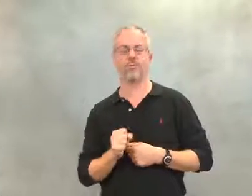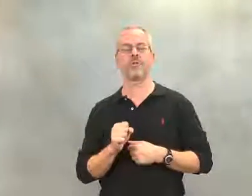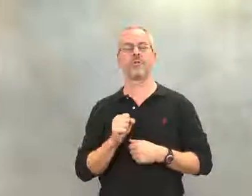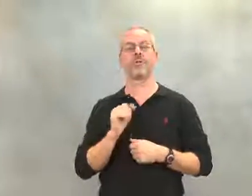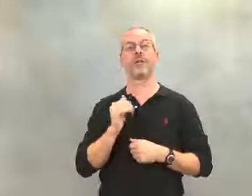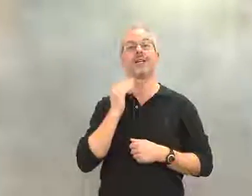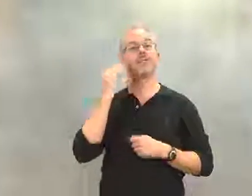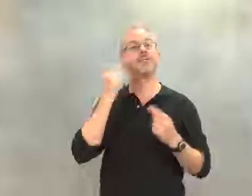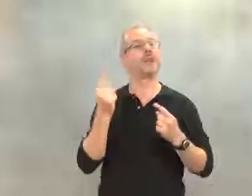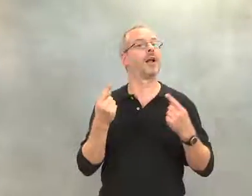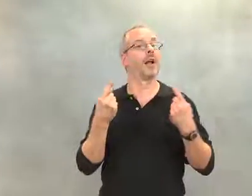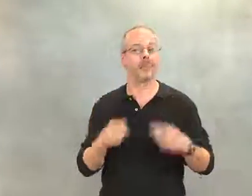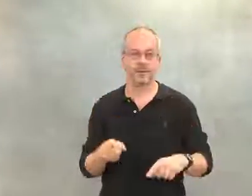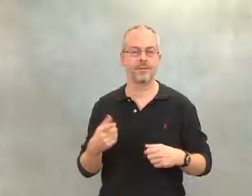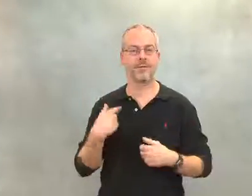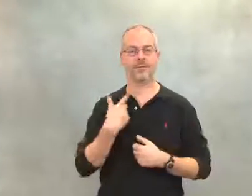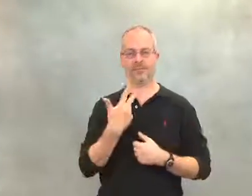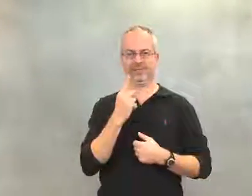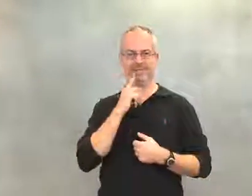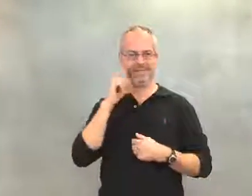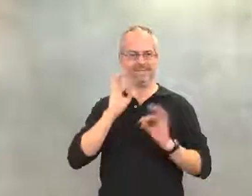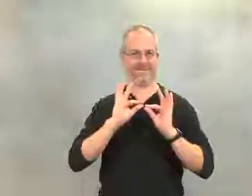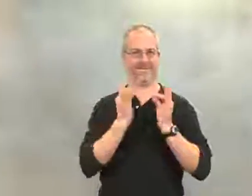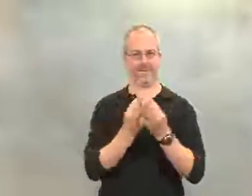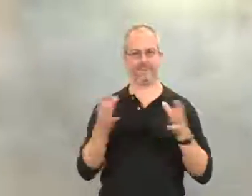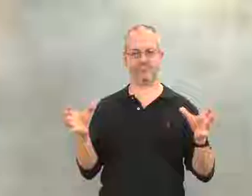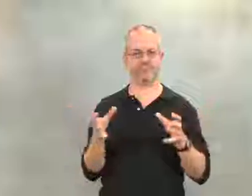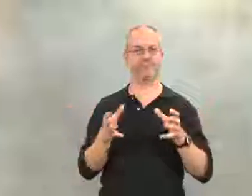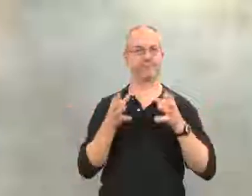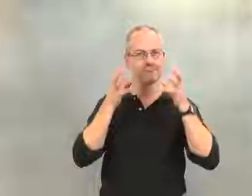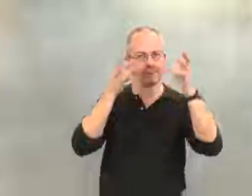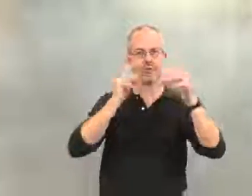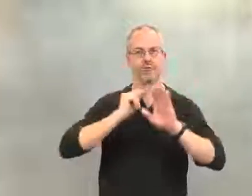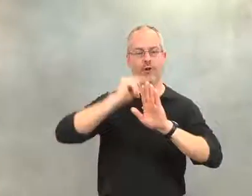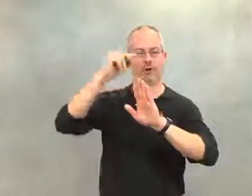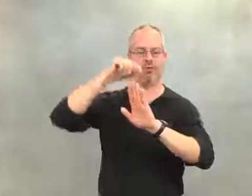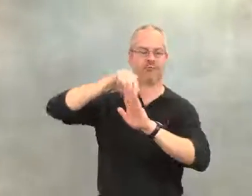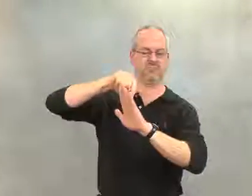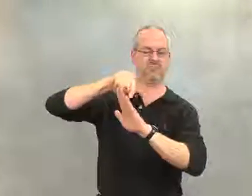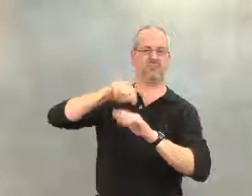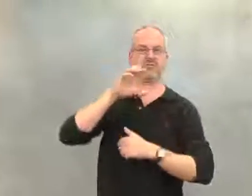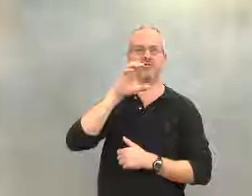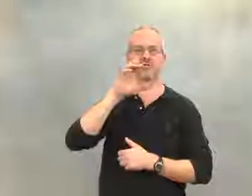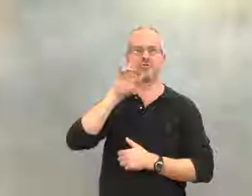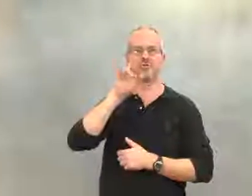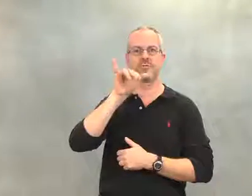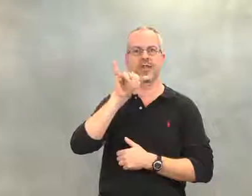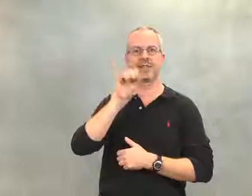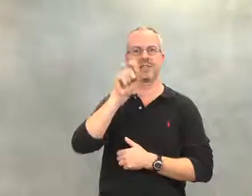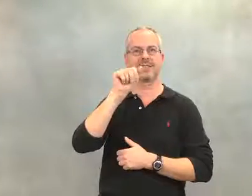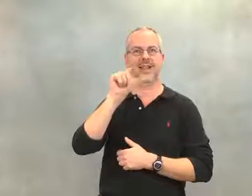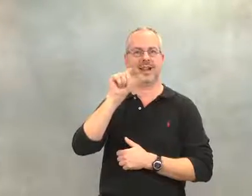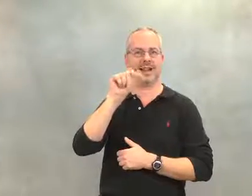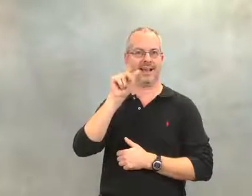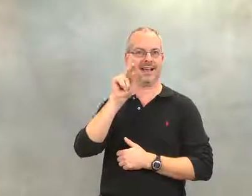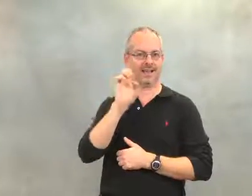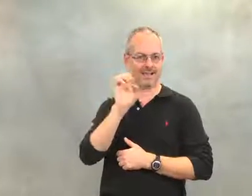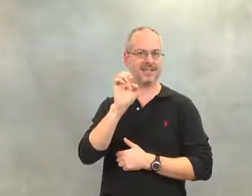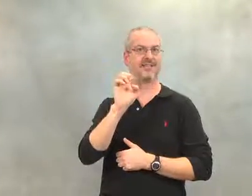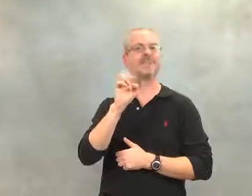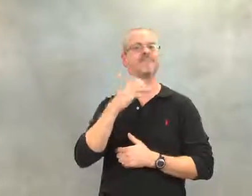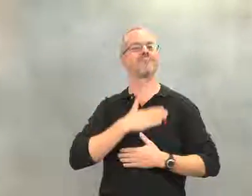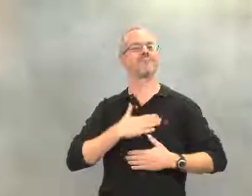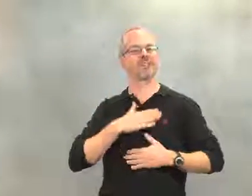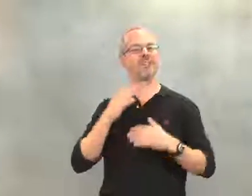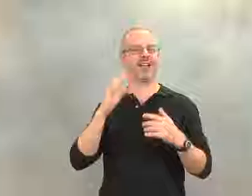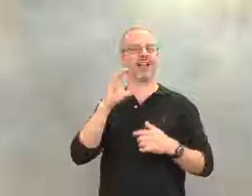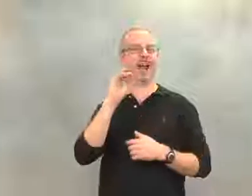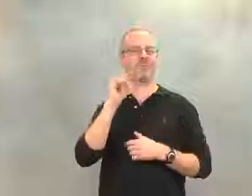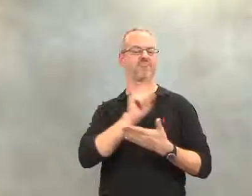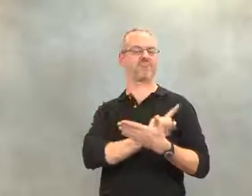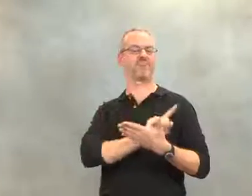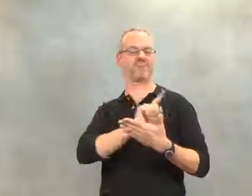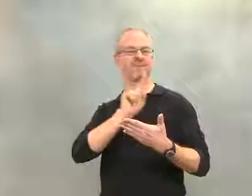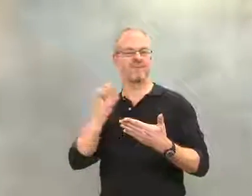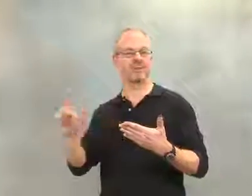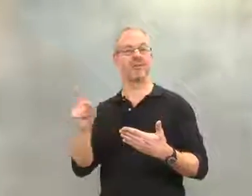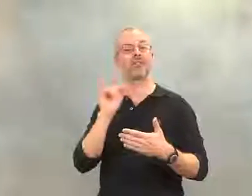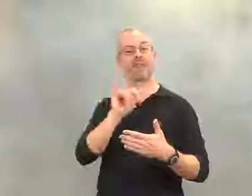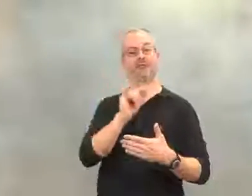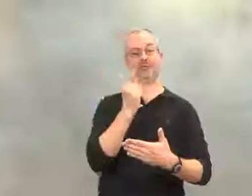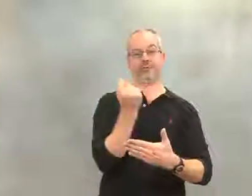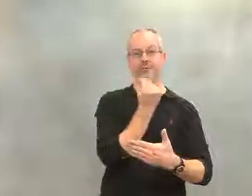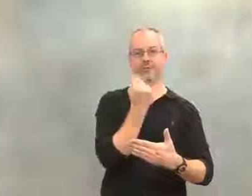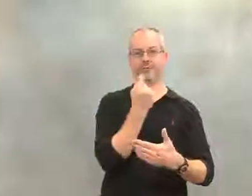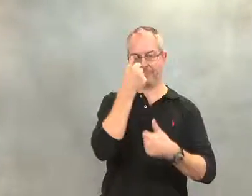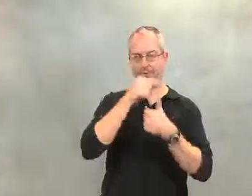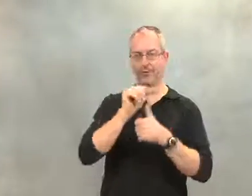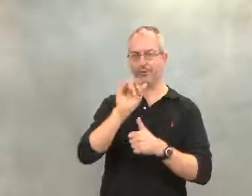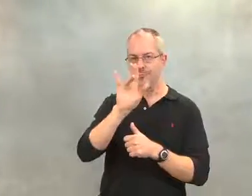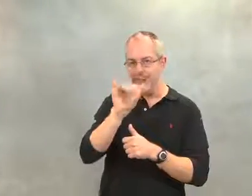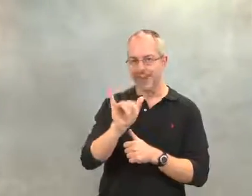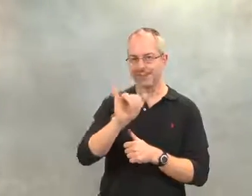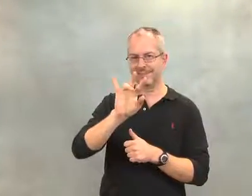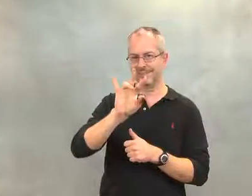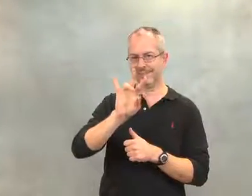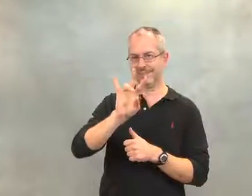At the time of the injury, three deaf families went up north to Crystal Lake.